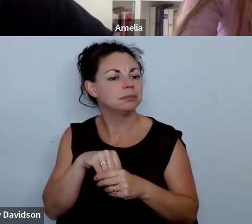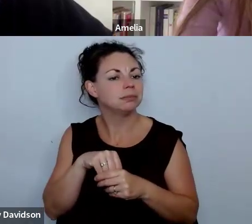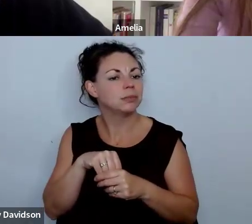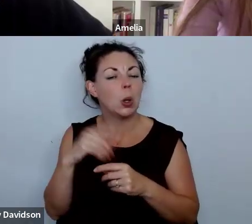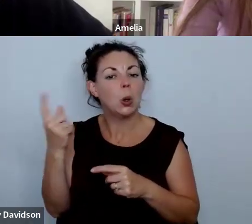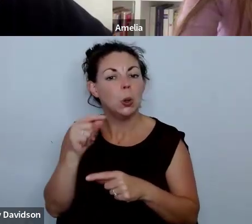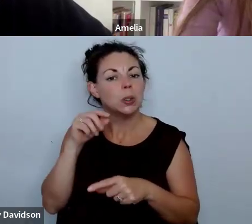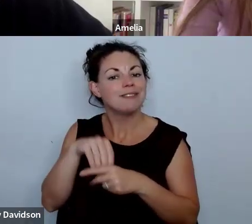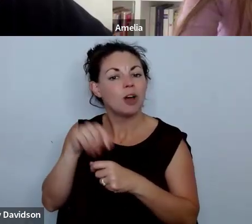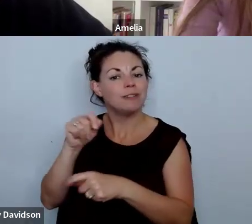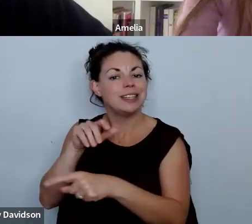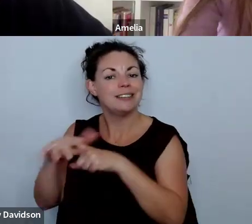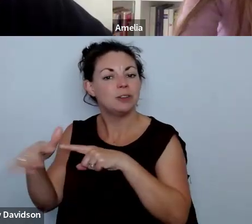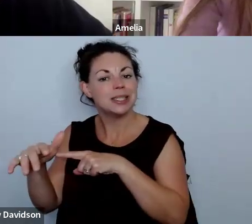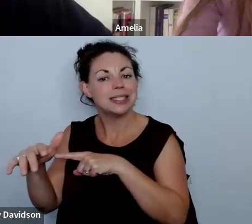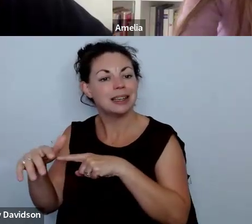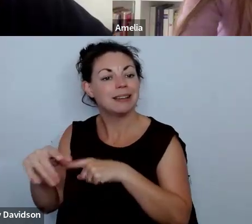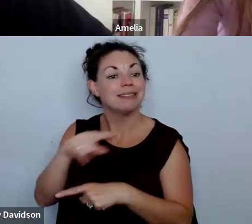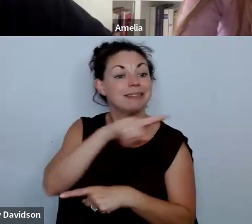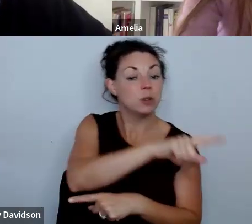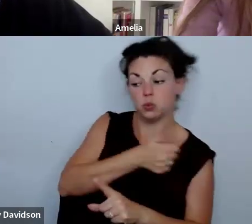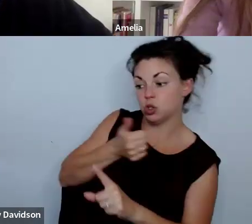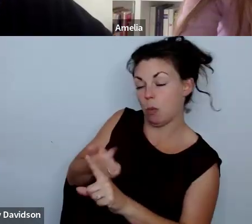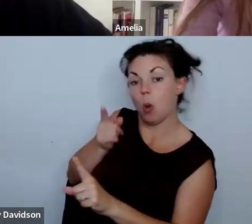there's something called the Access to Work Collective that's been established.